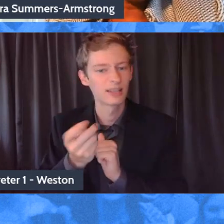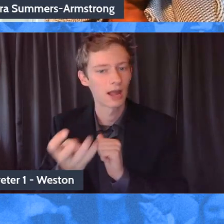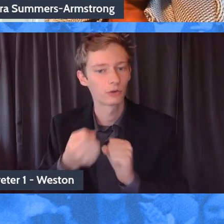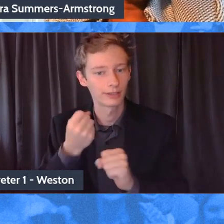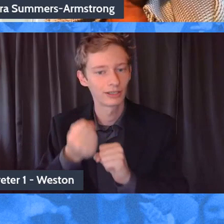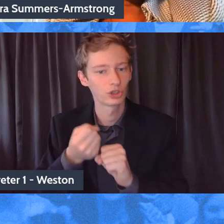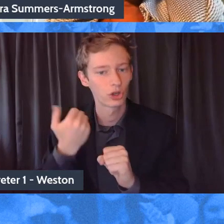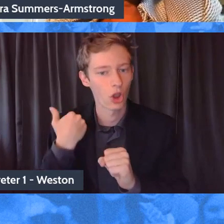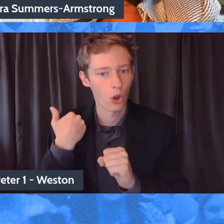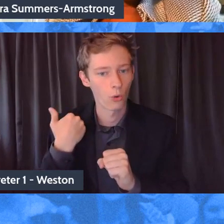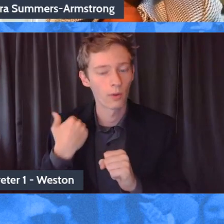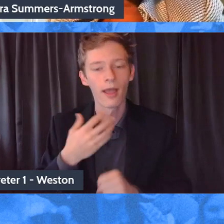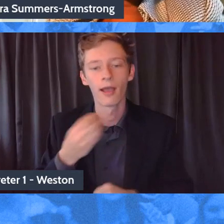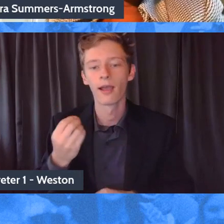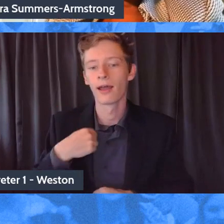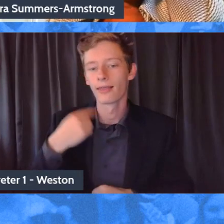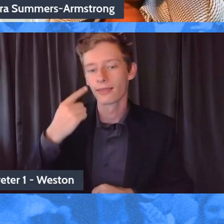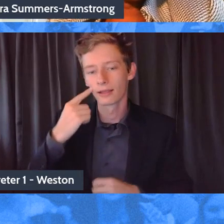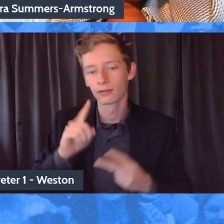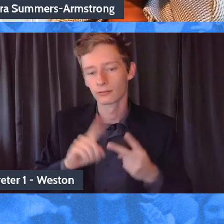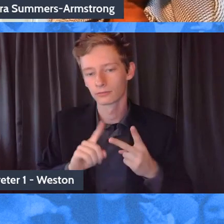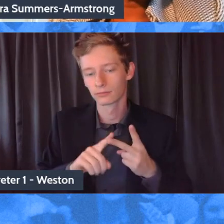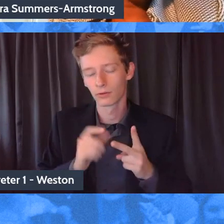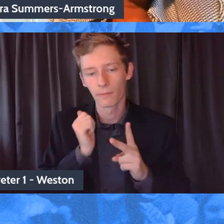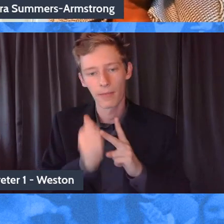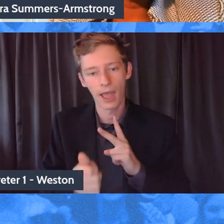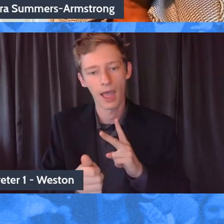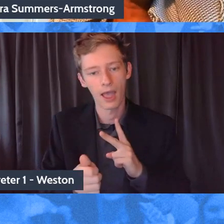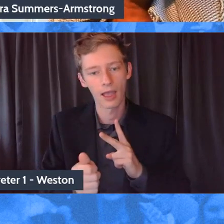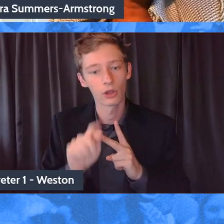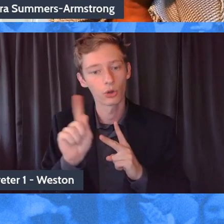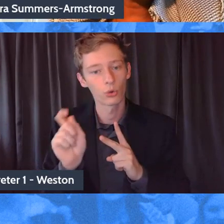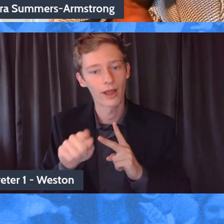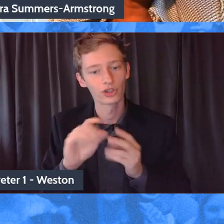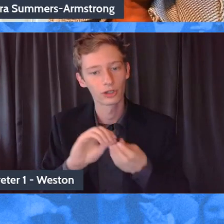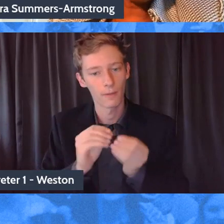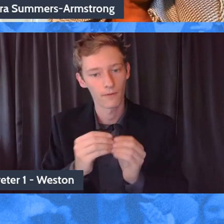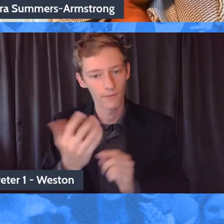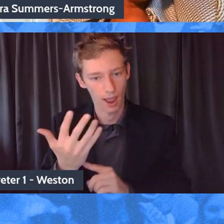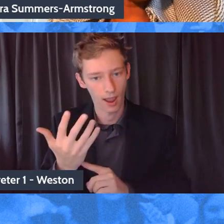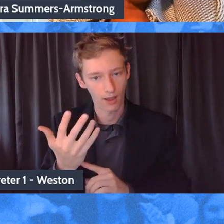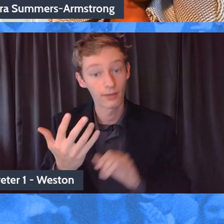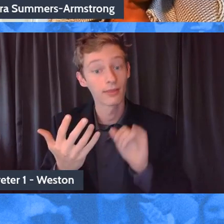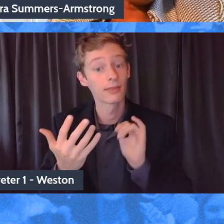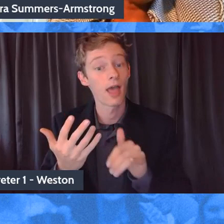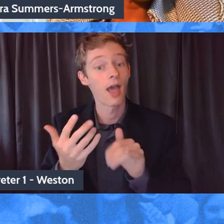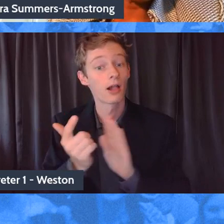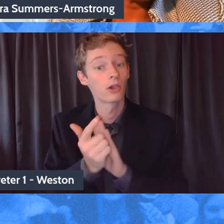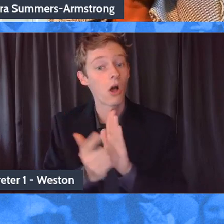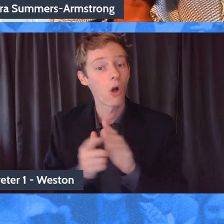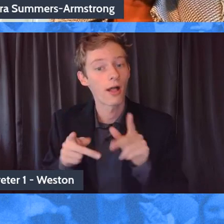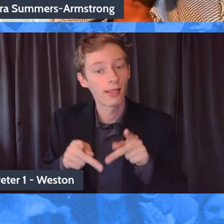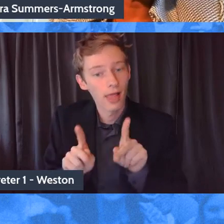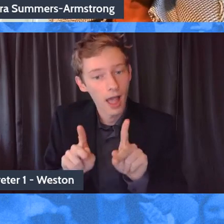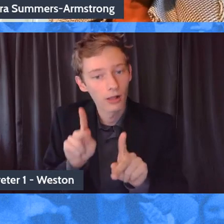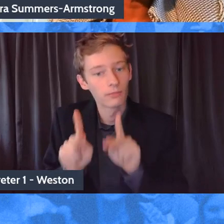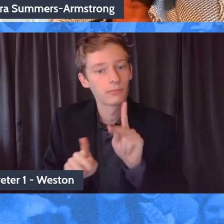and I think it's called question five, which allows people to be able to register to vote